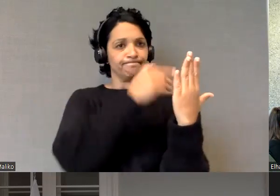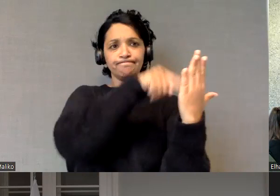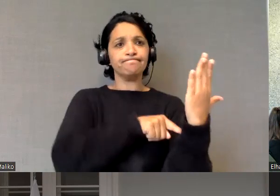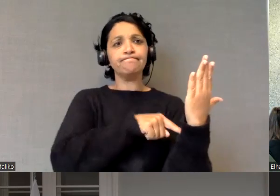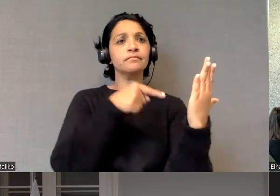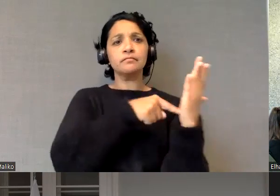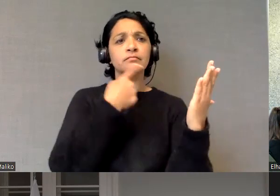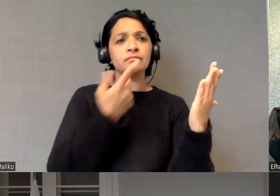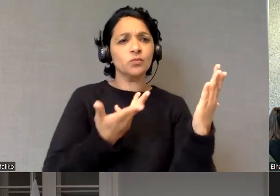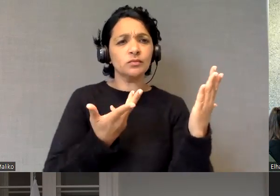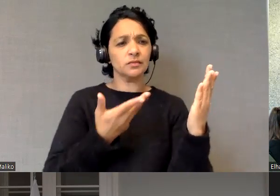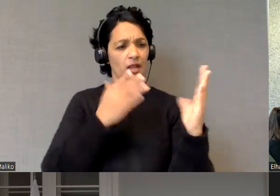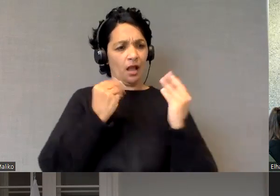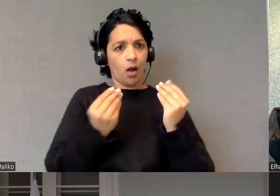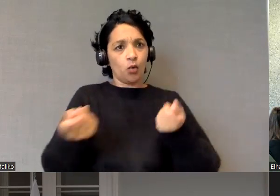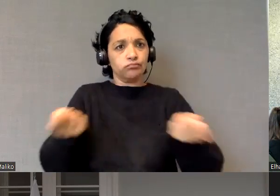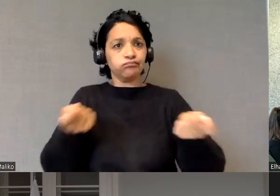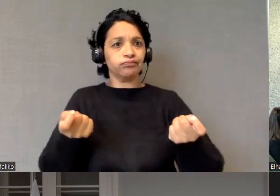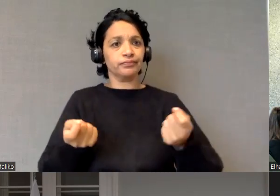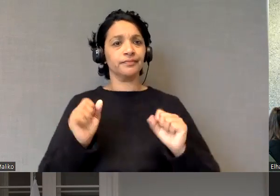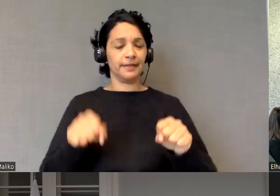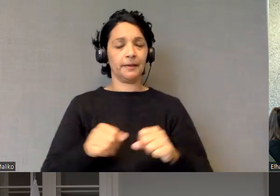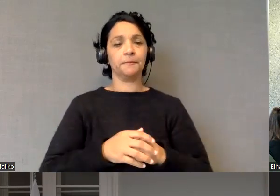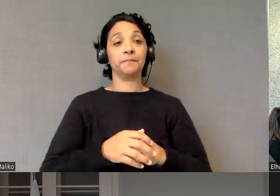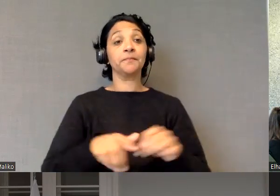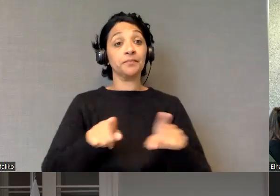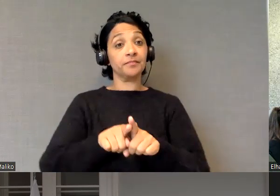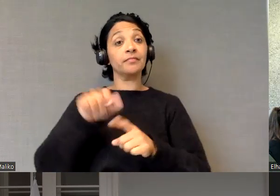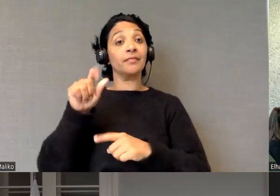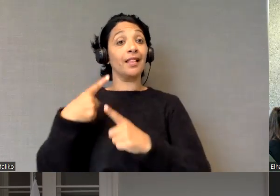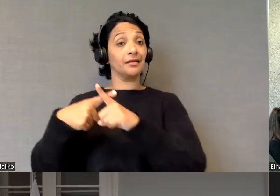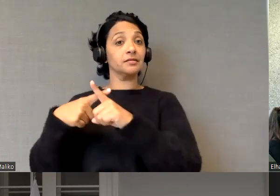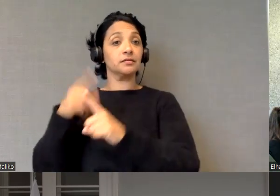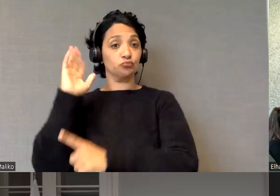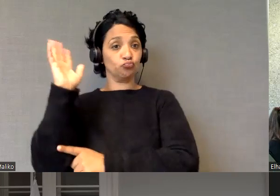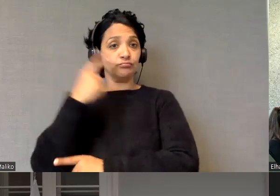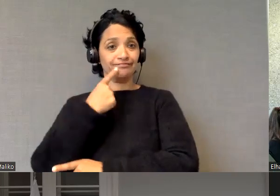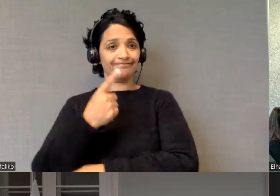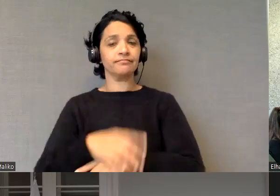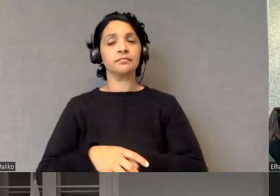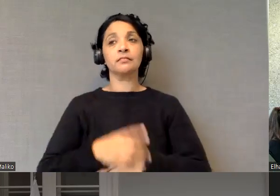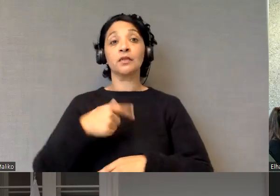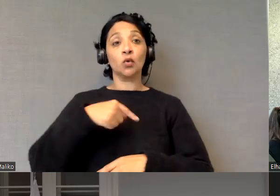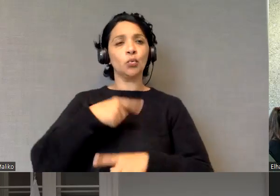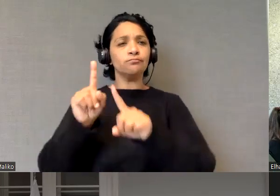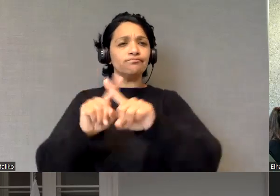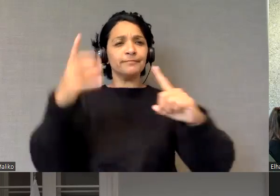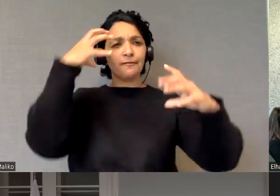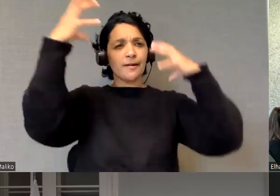As was alluded to by Alex, we ended up bringing state militaries together and organisations